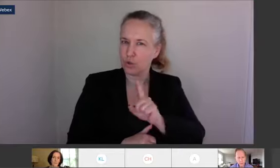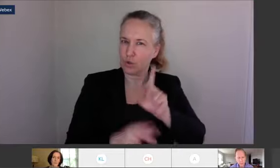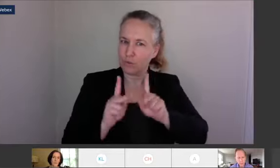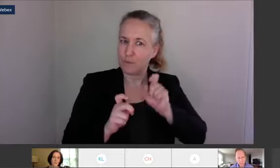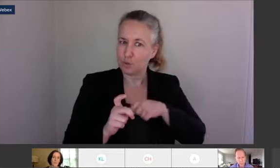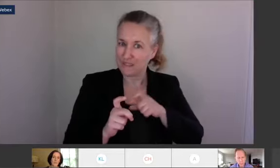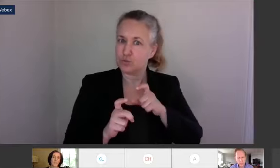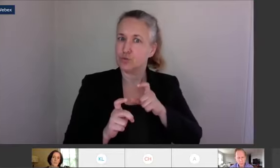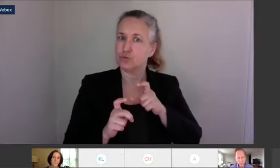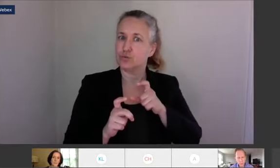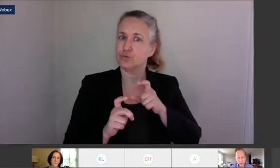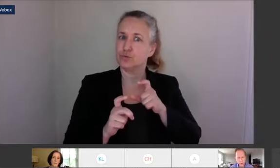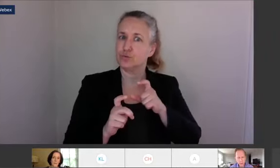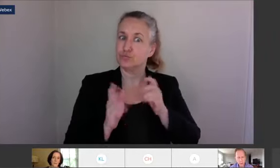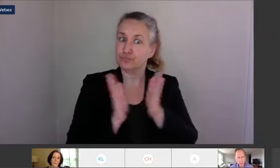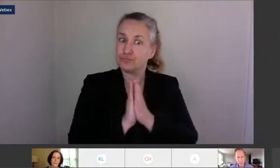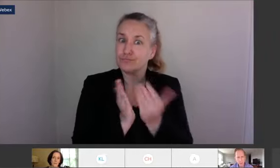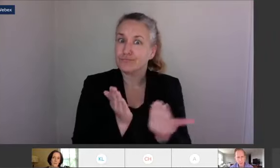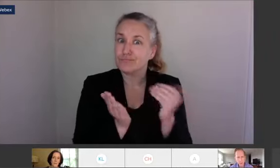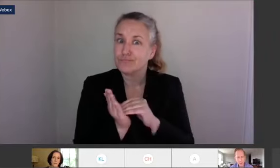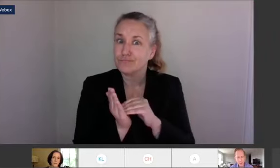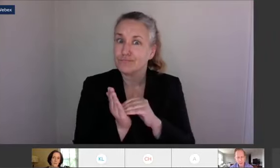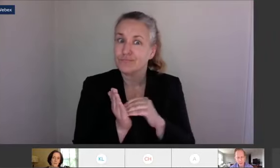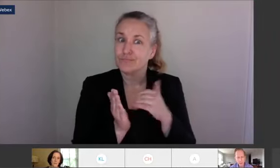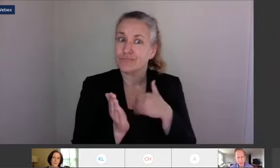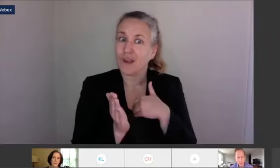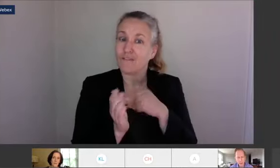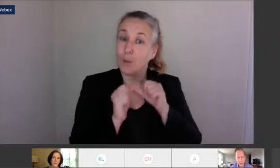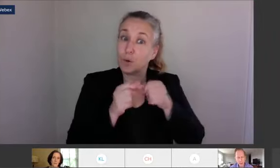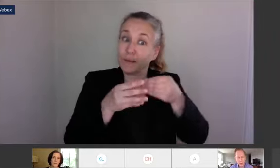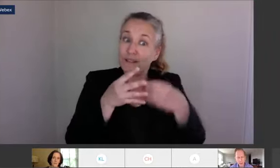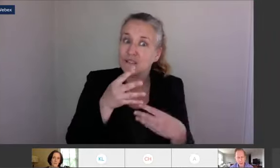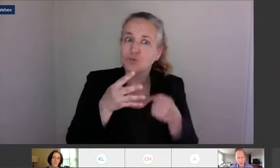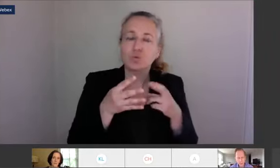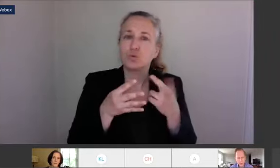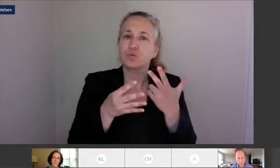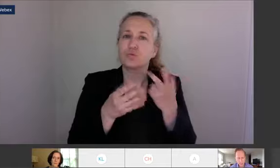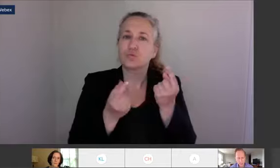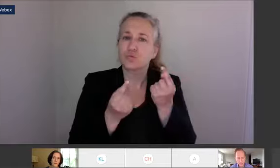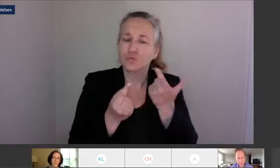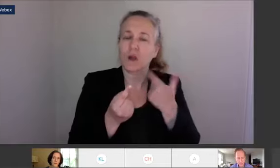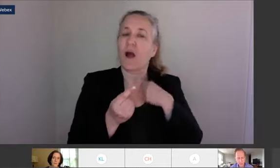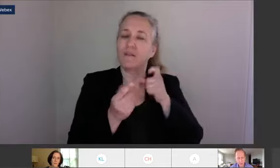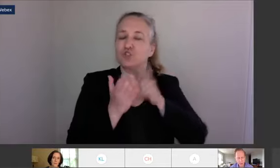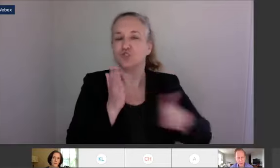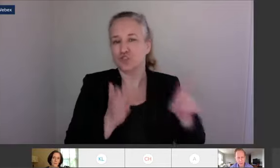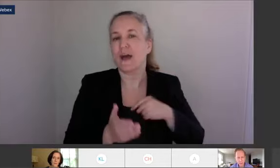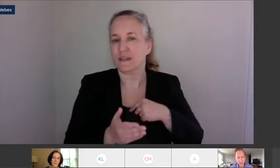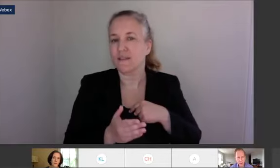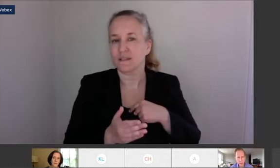to being on the permanent list or not as a result of Act 77 I know that was an I